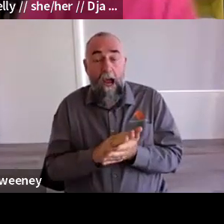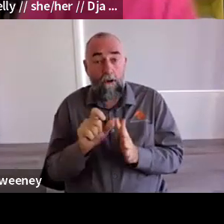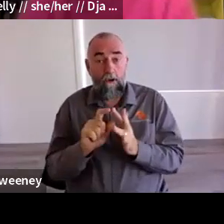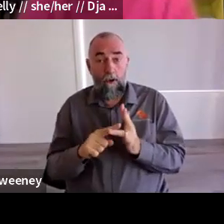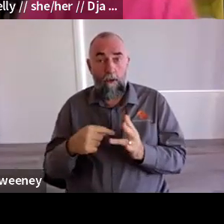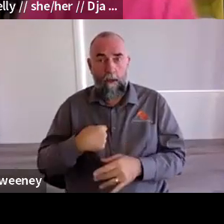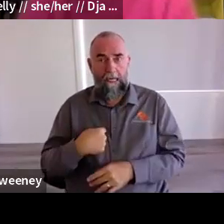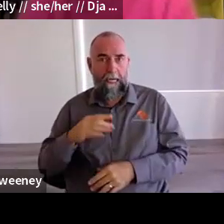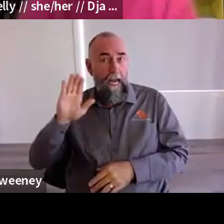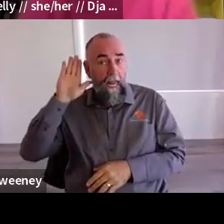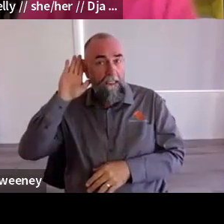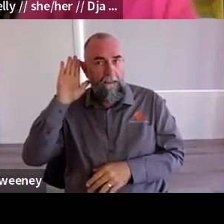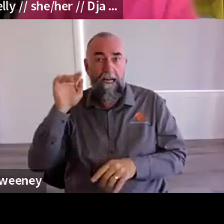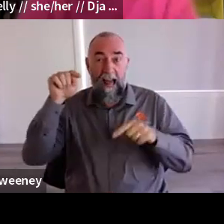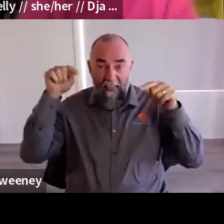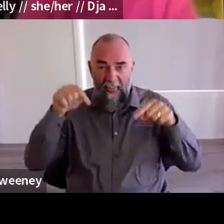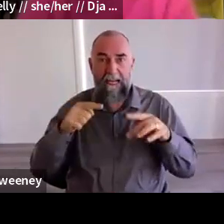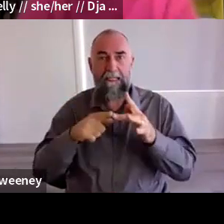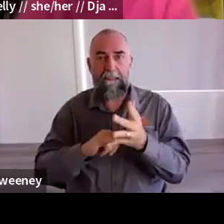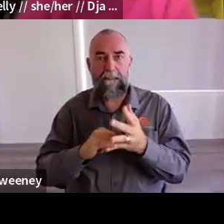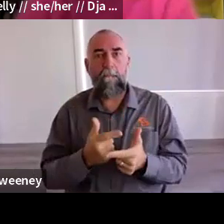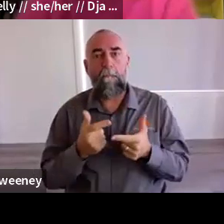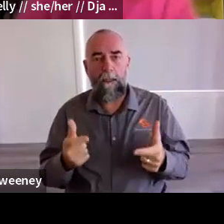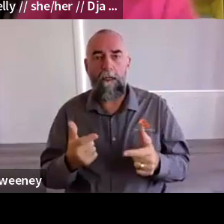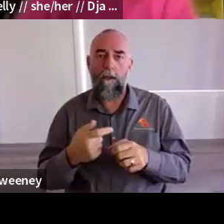position to take going forward. I would say. Quite lightly.